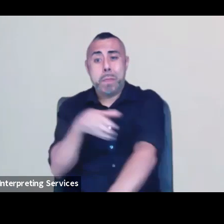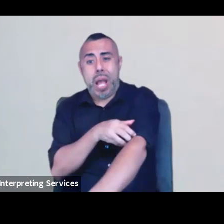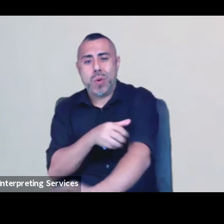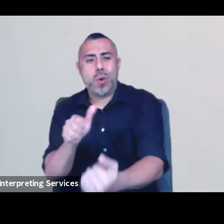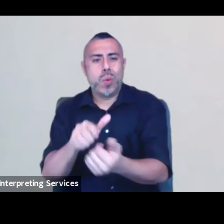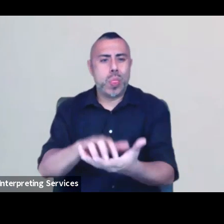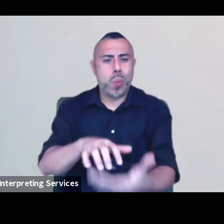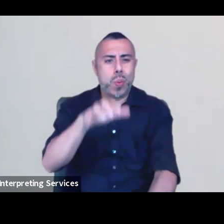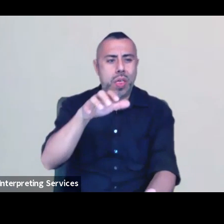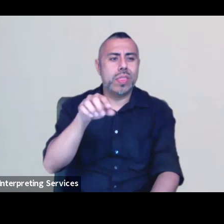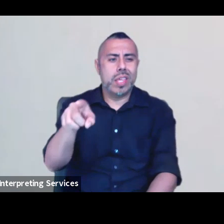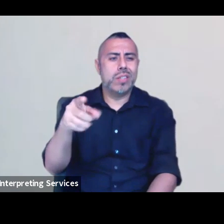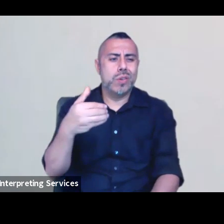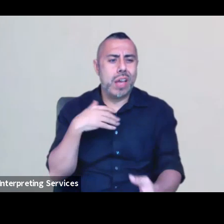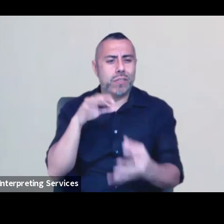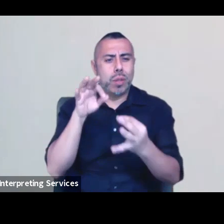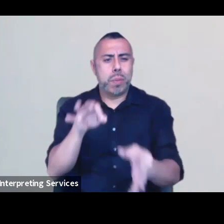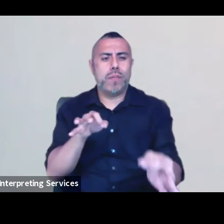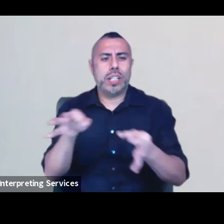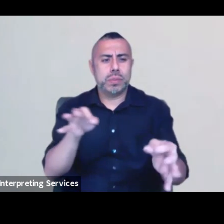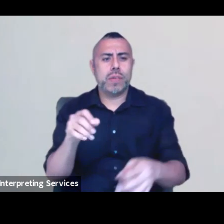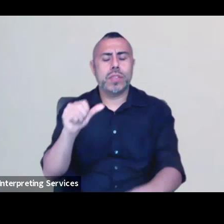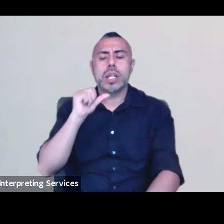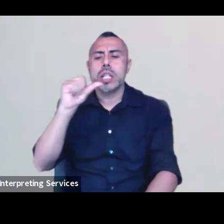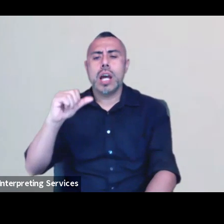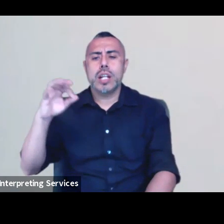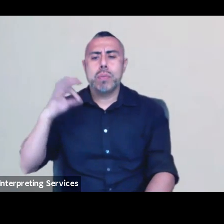and preventing us from coming together to solve our collective problems.